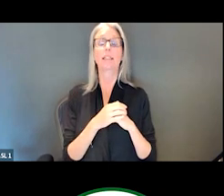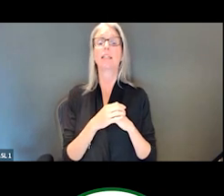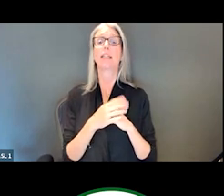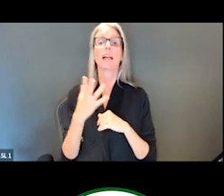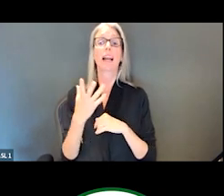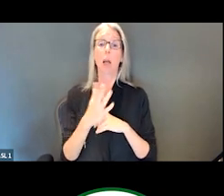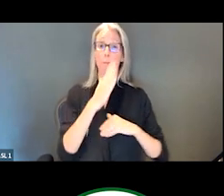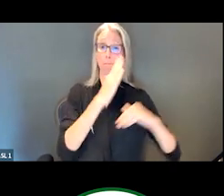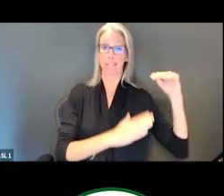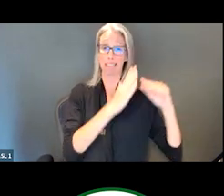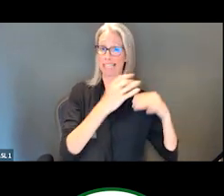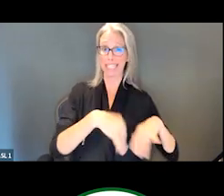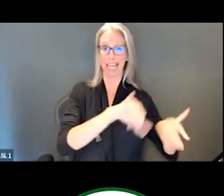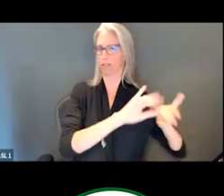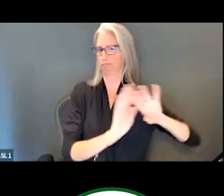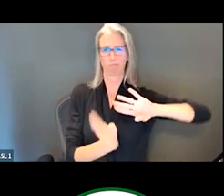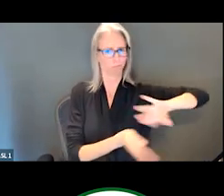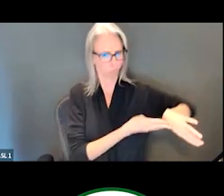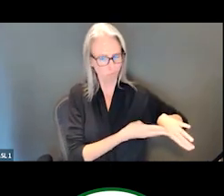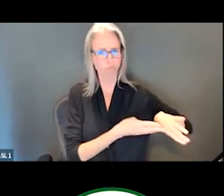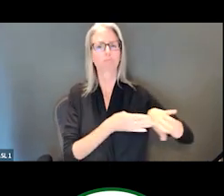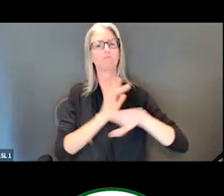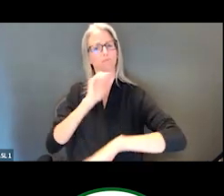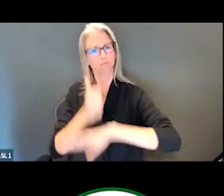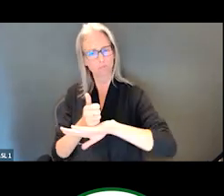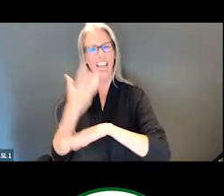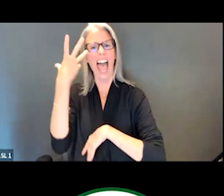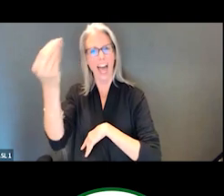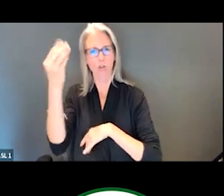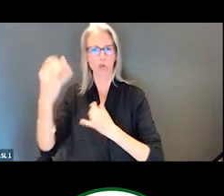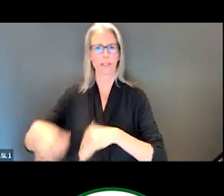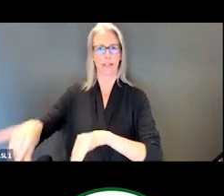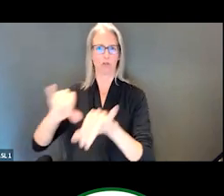You know, the this is another theme that came out through the day that accessibility means